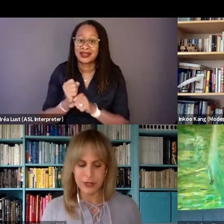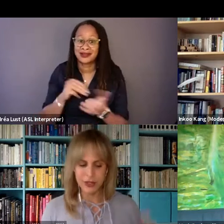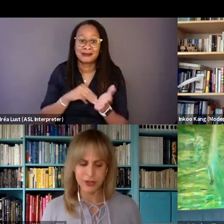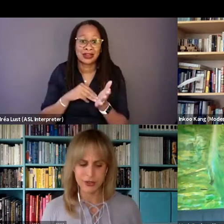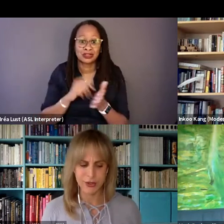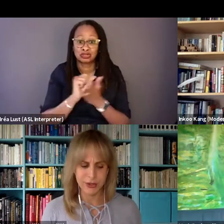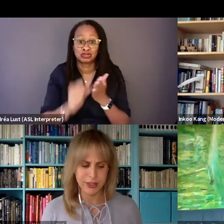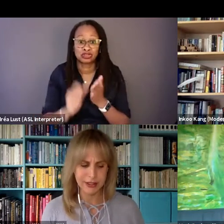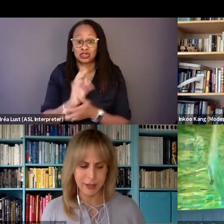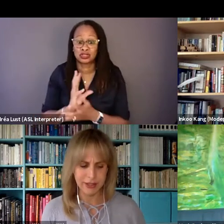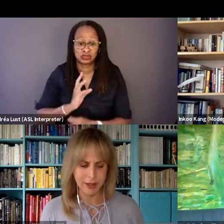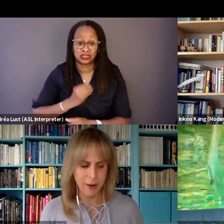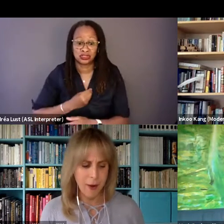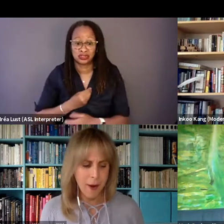transitional surgeries in Mexico.